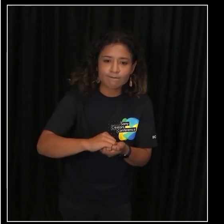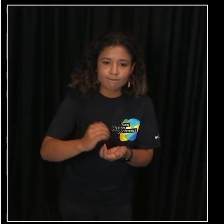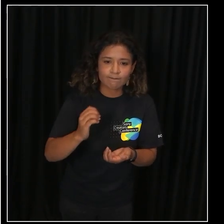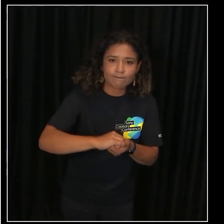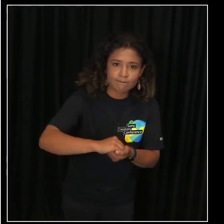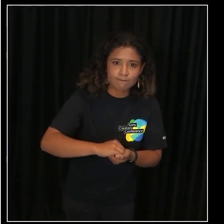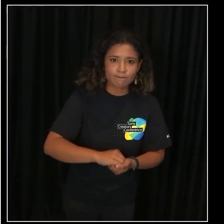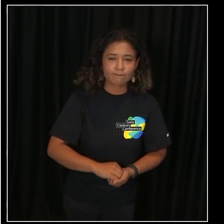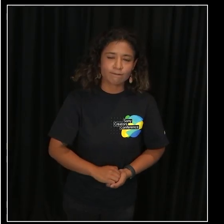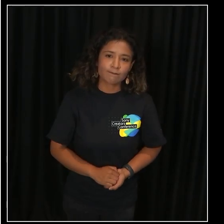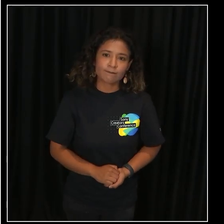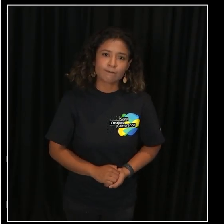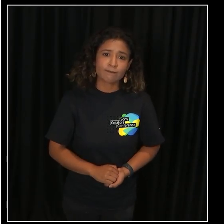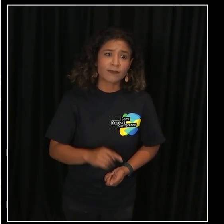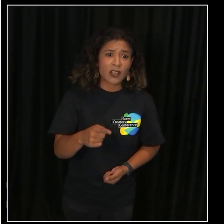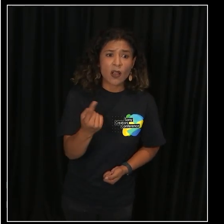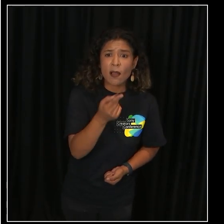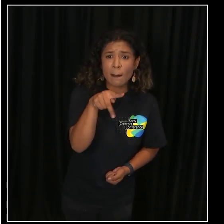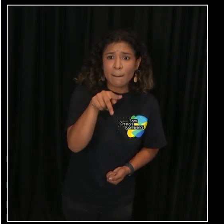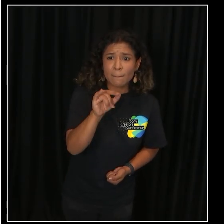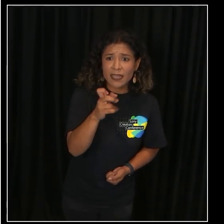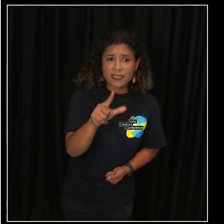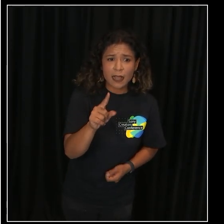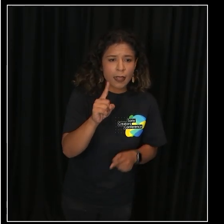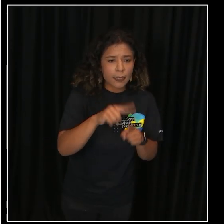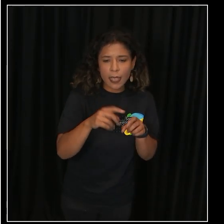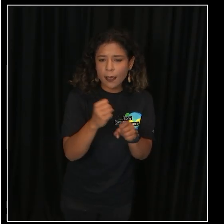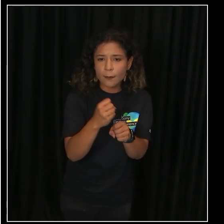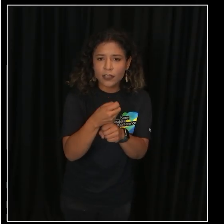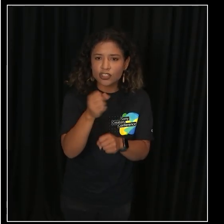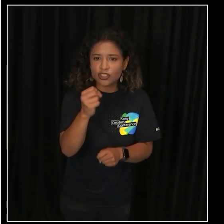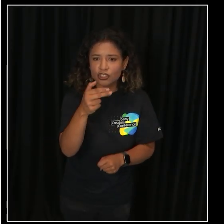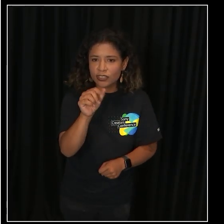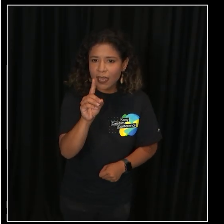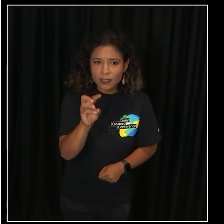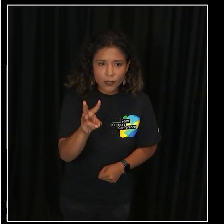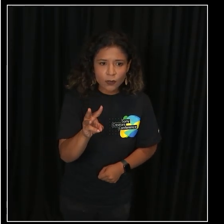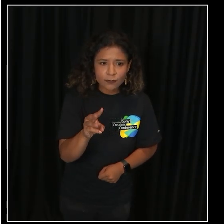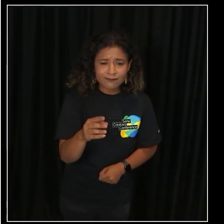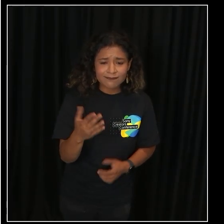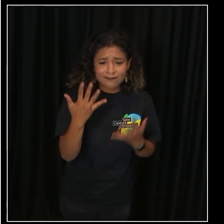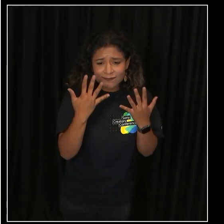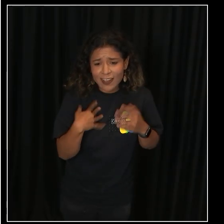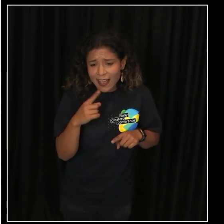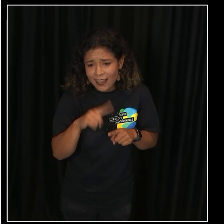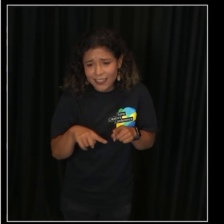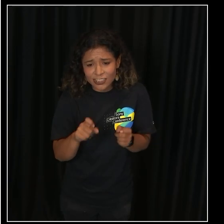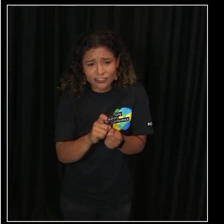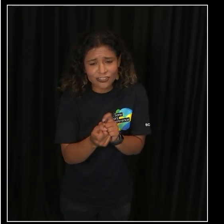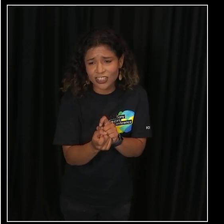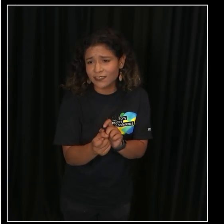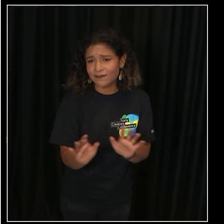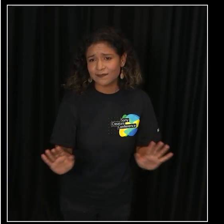so there are no pixels there, they cannot cast a shadow. Unfortunately, there's nothing I can do about that. I'm sorry.